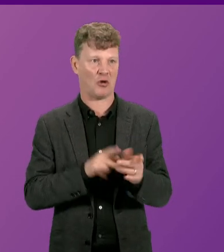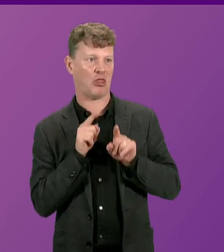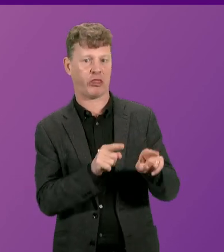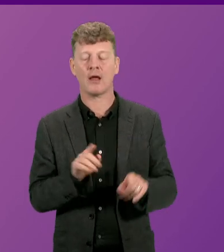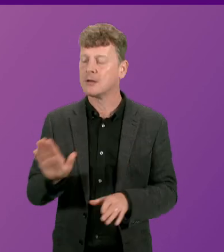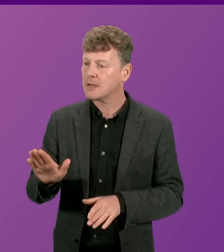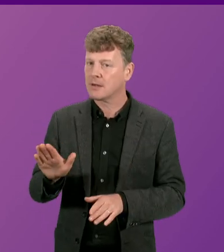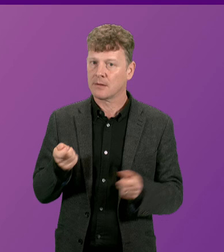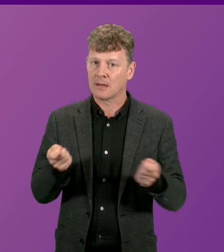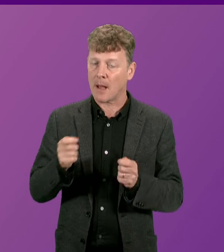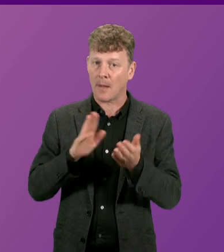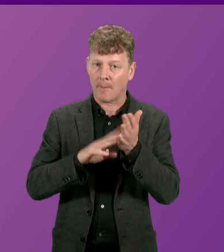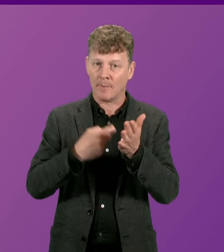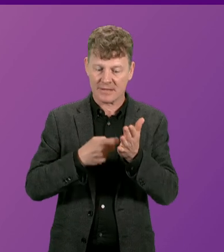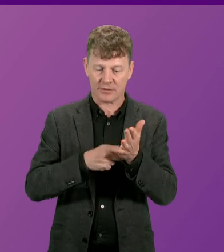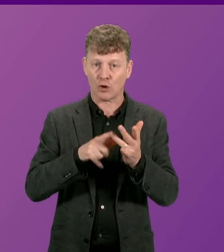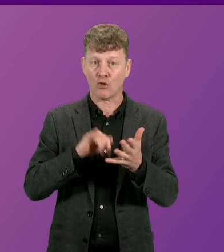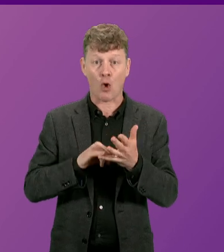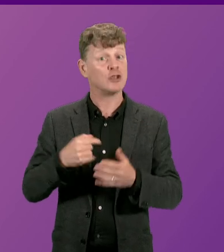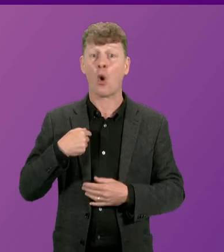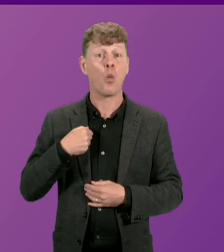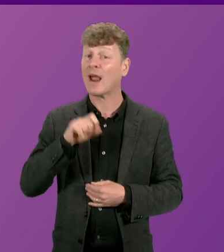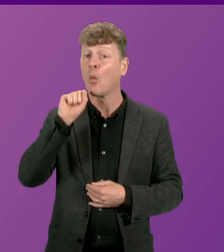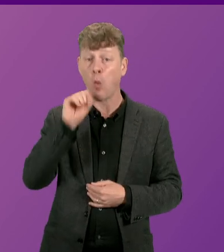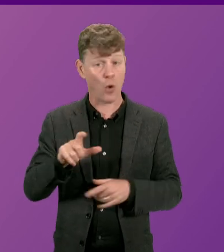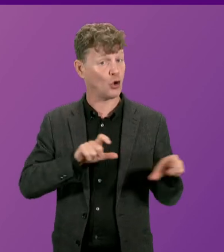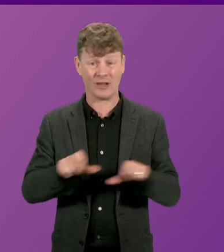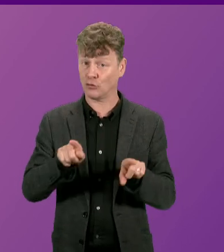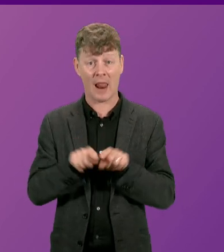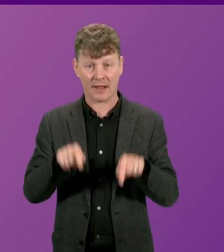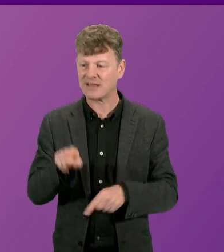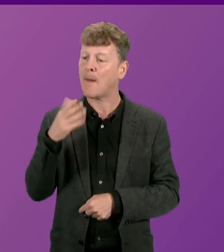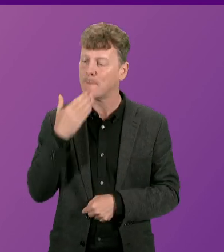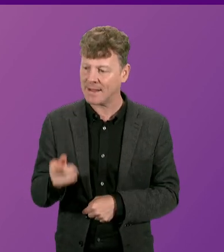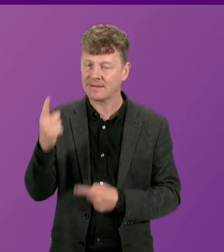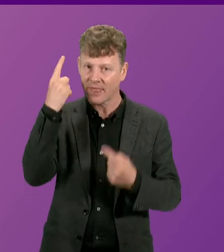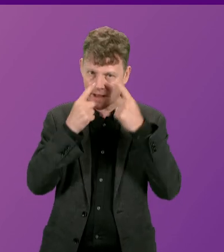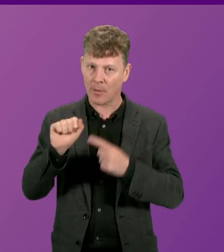Mr Ross, we are not going to continue like this. I ask you to reflect on your conduct.